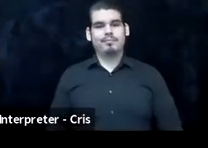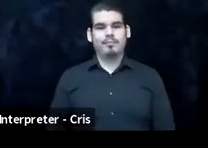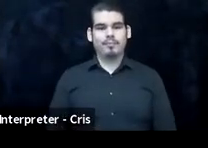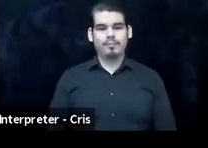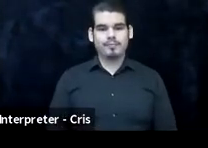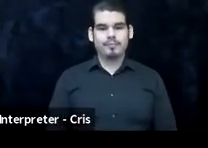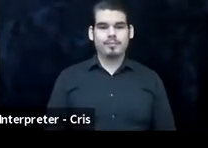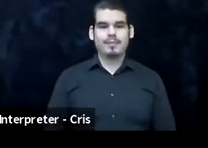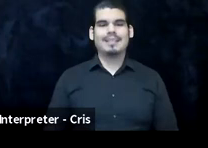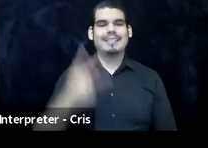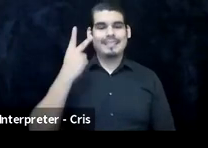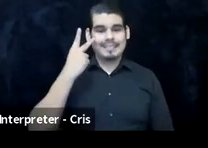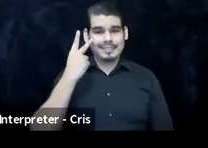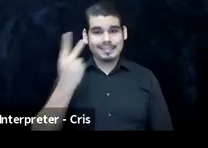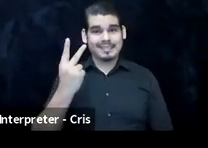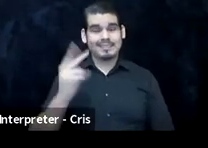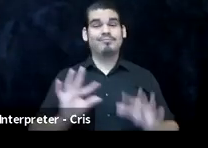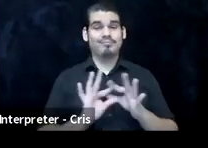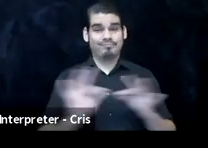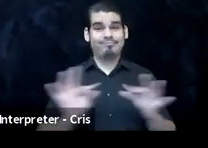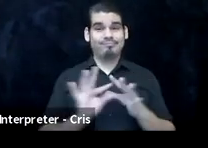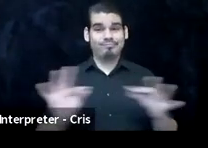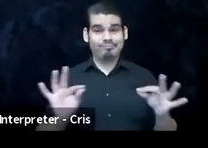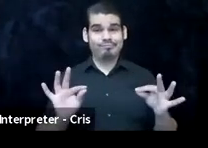Katherine Squire: All right, there we go so as he, as he said.